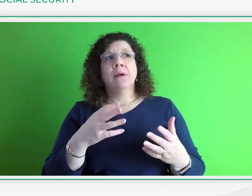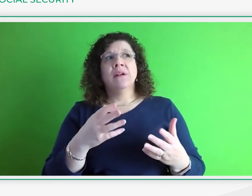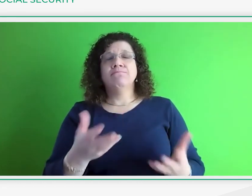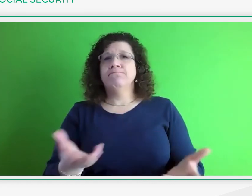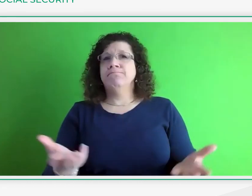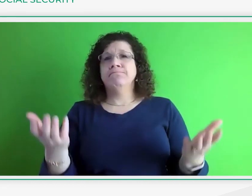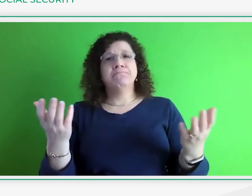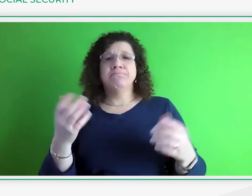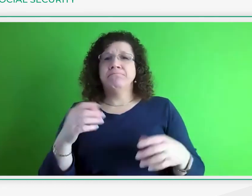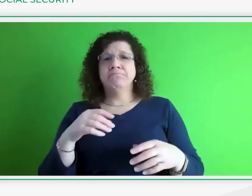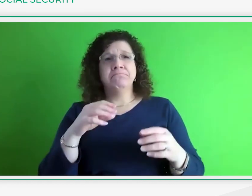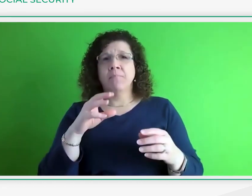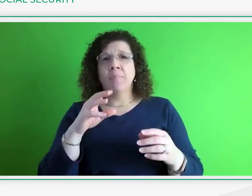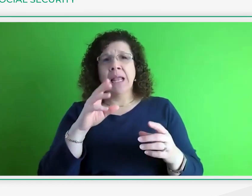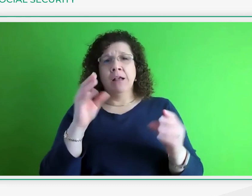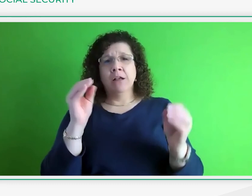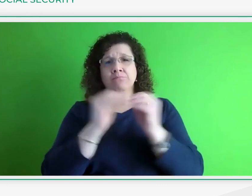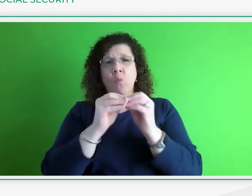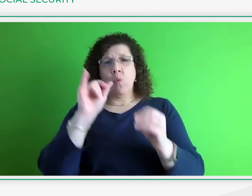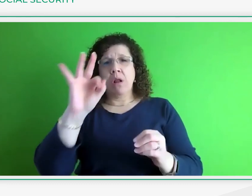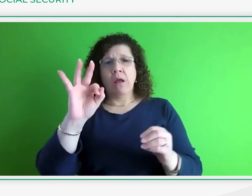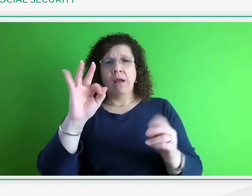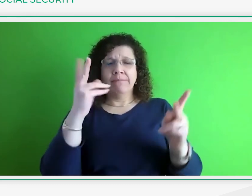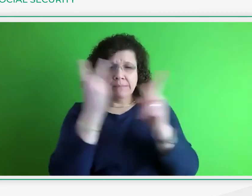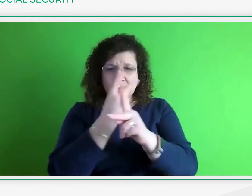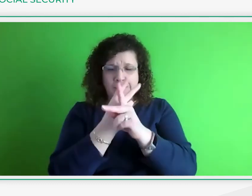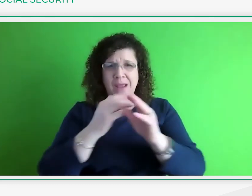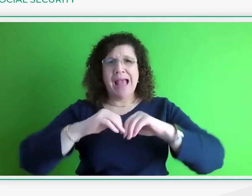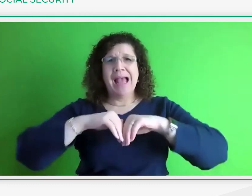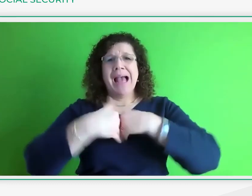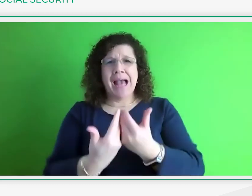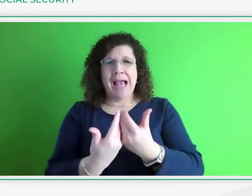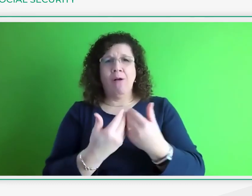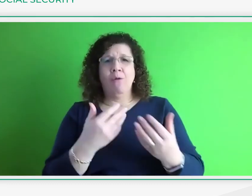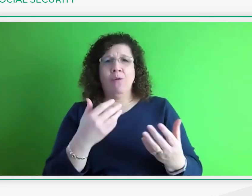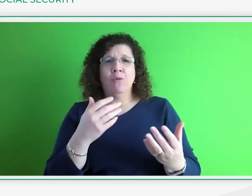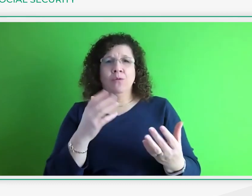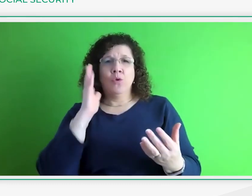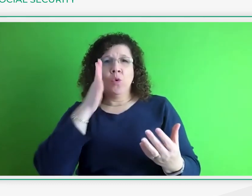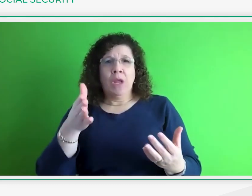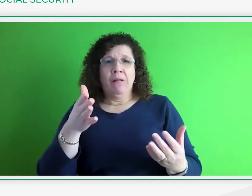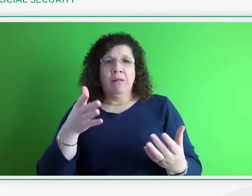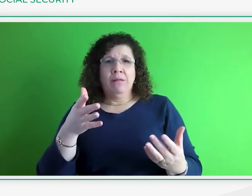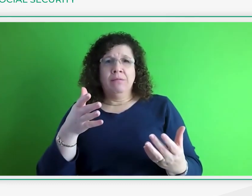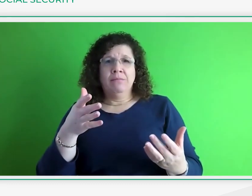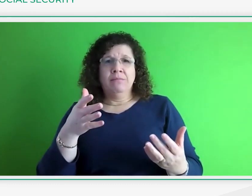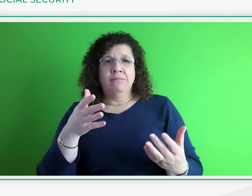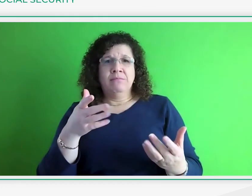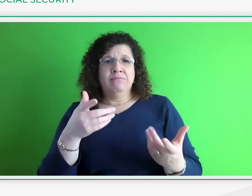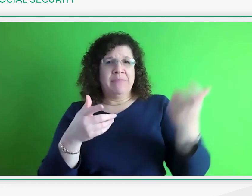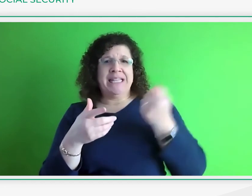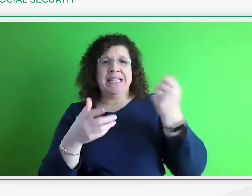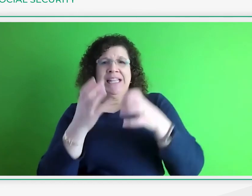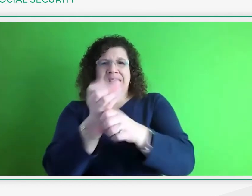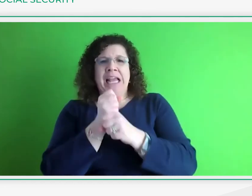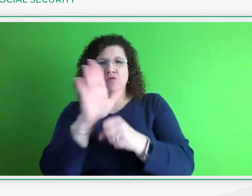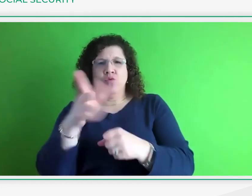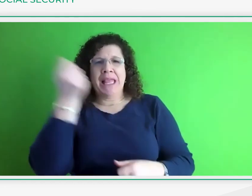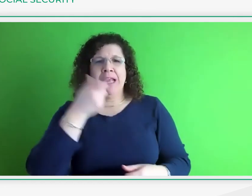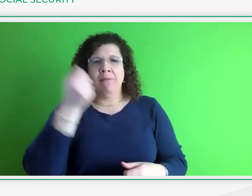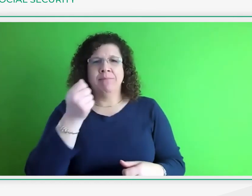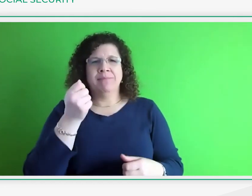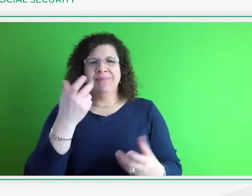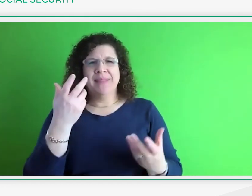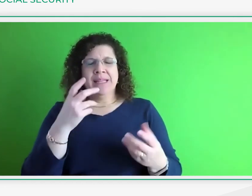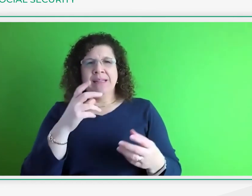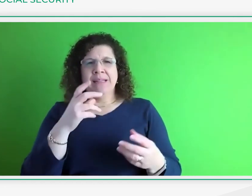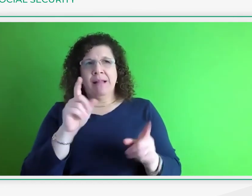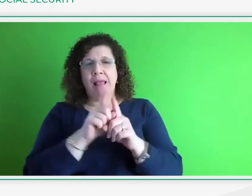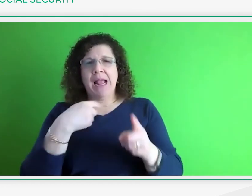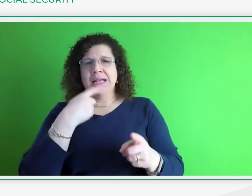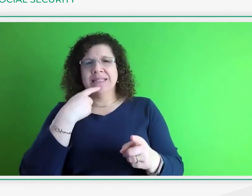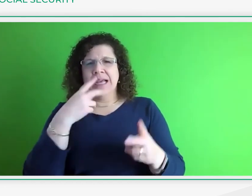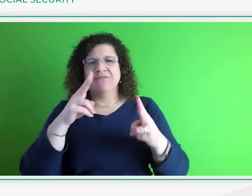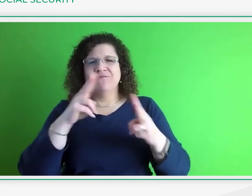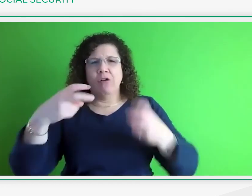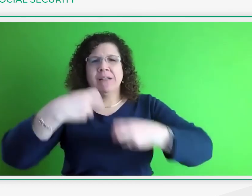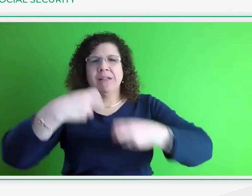To answer that, it’s really more of seeing what your income looks like.